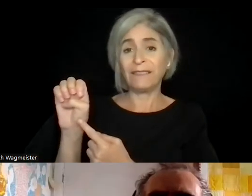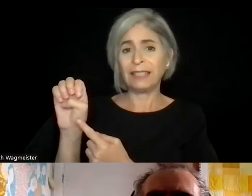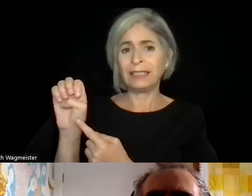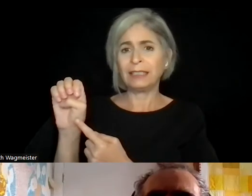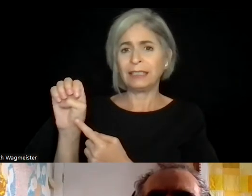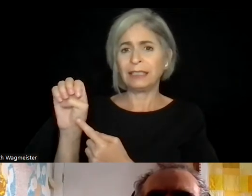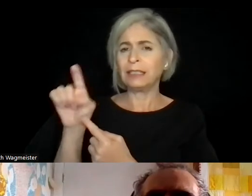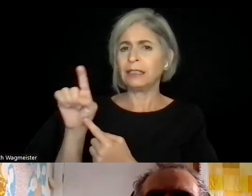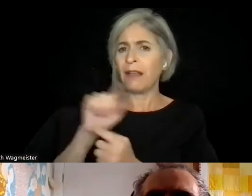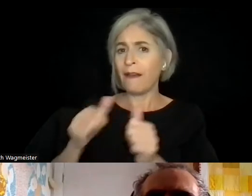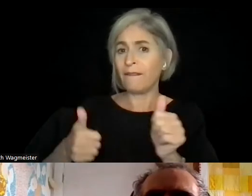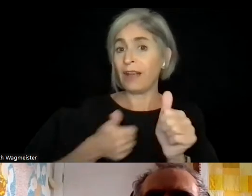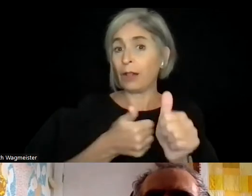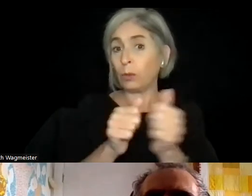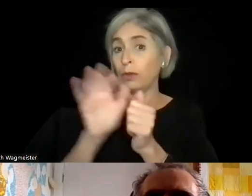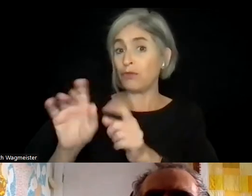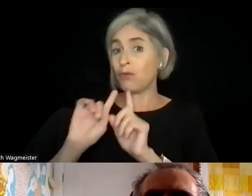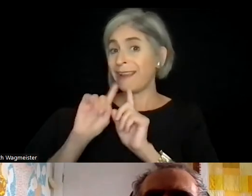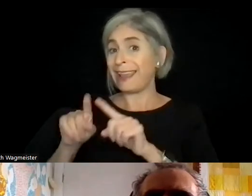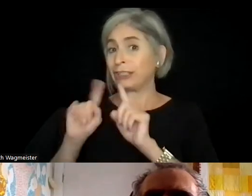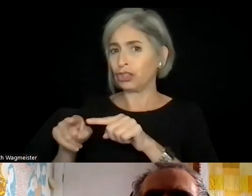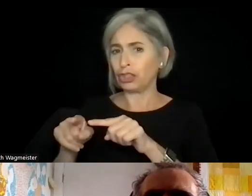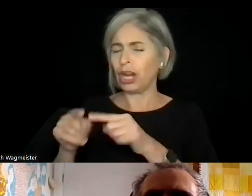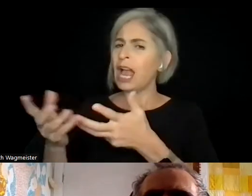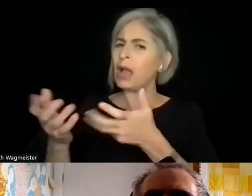s or certain disabilities as such. I want to goic